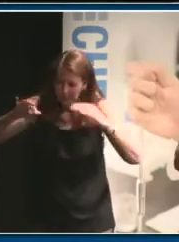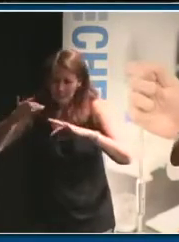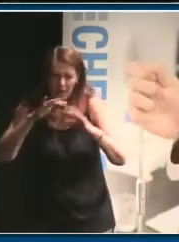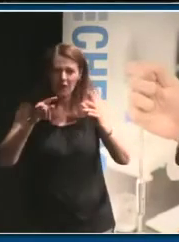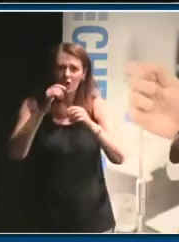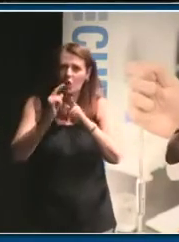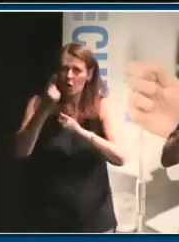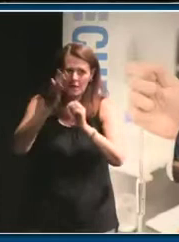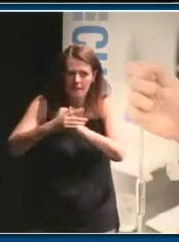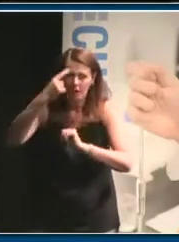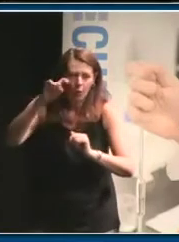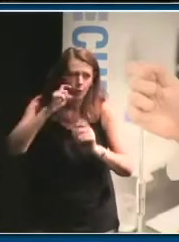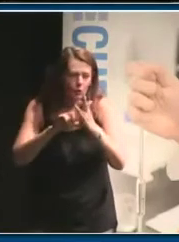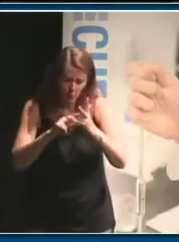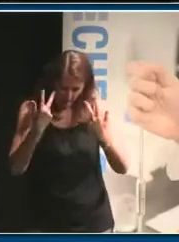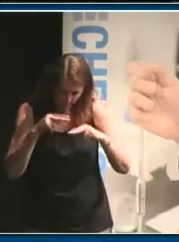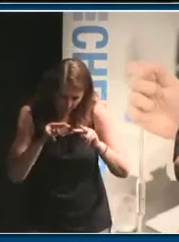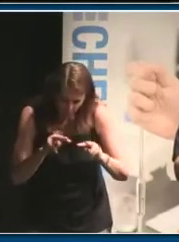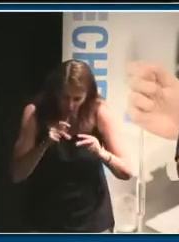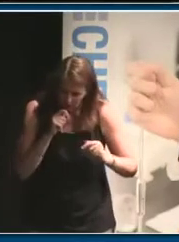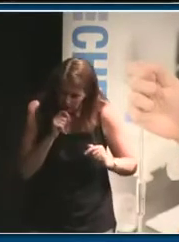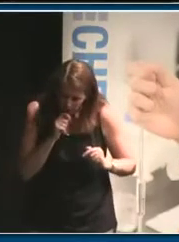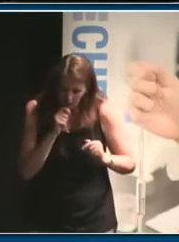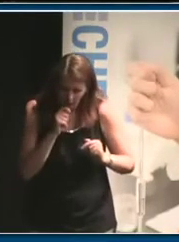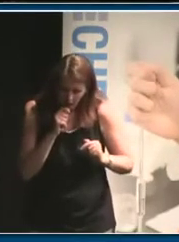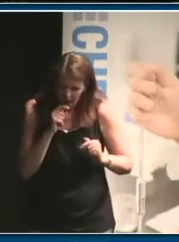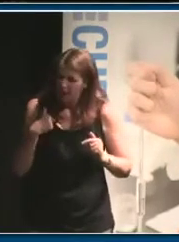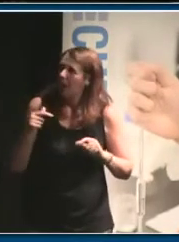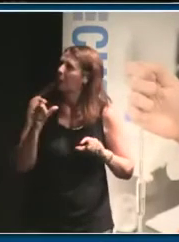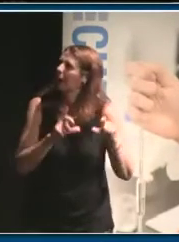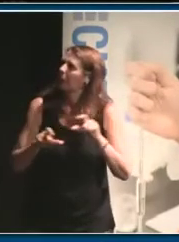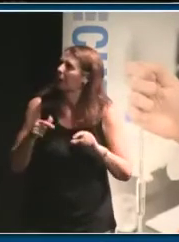never intended and I’m looking at this thing and go “I’m a chemist… how did that happen?”